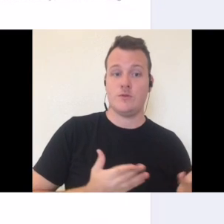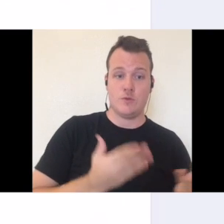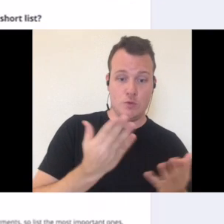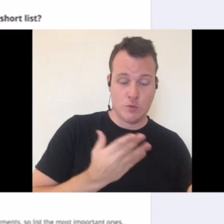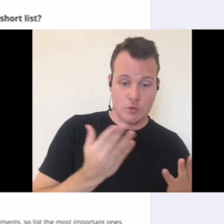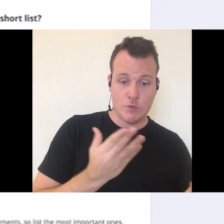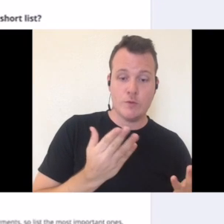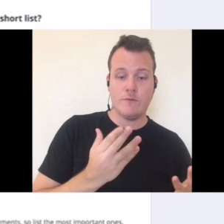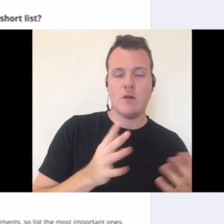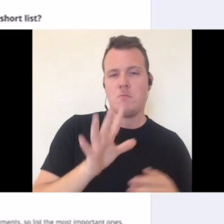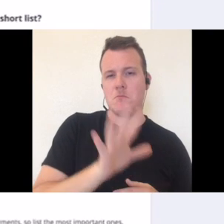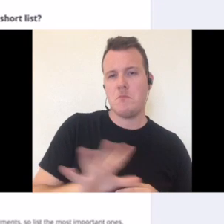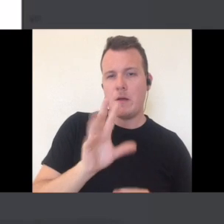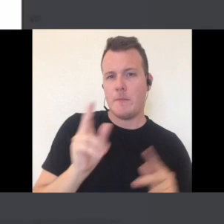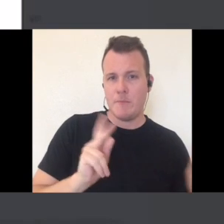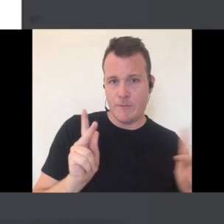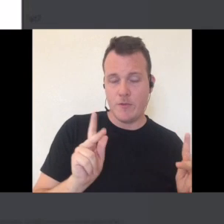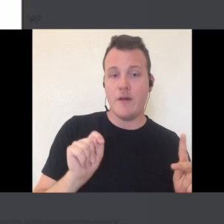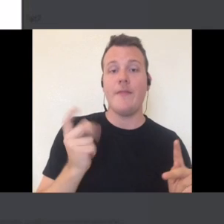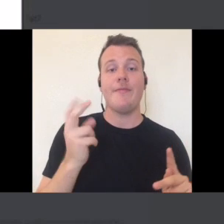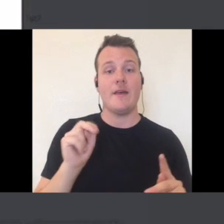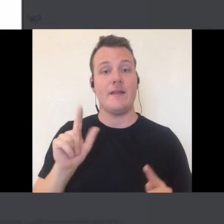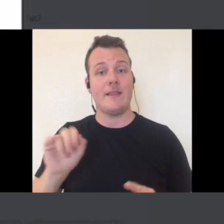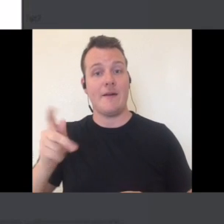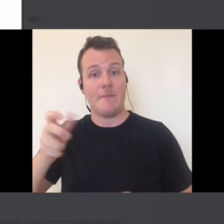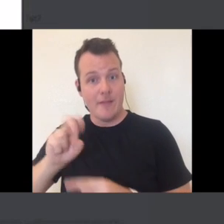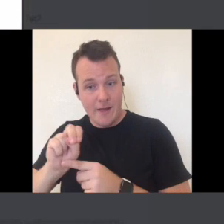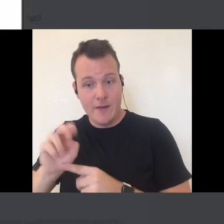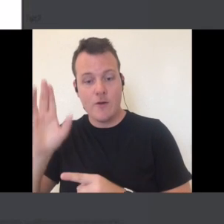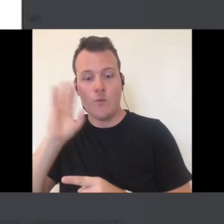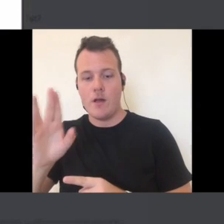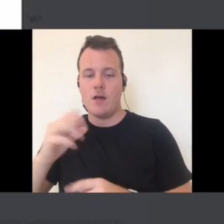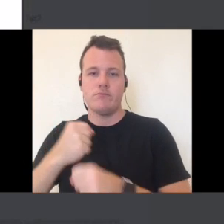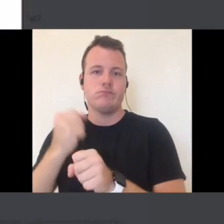customers that your business is going to serve and about how many of them are in